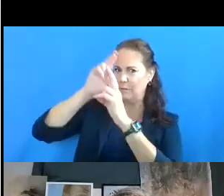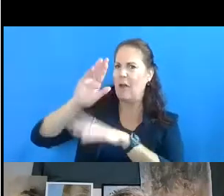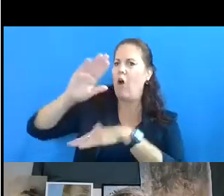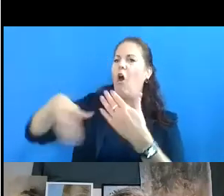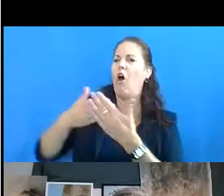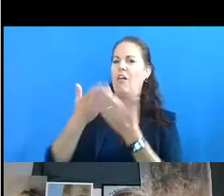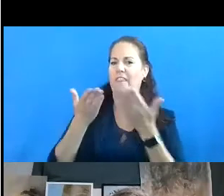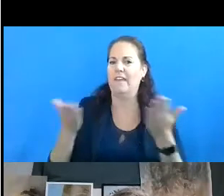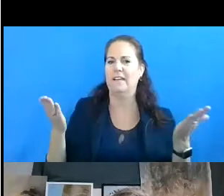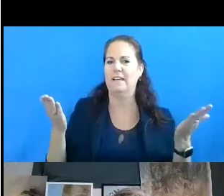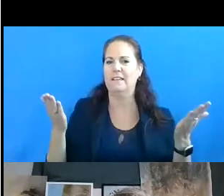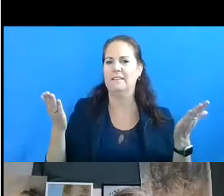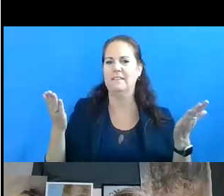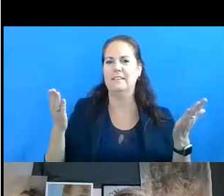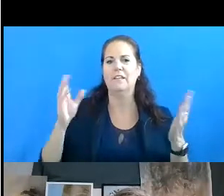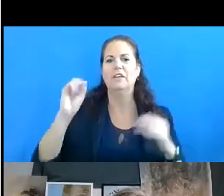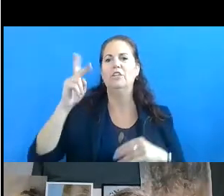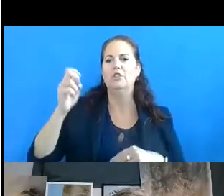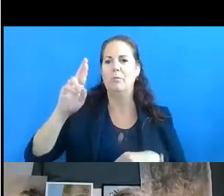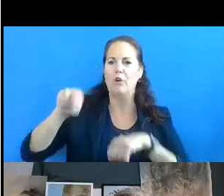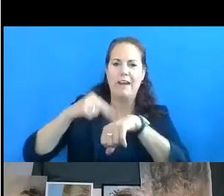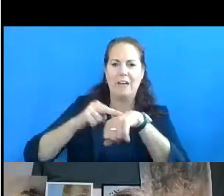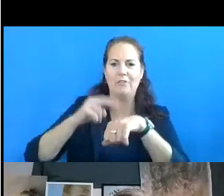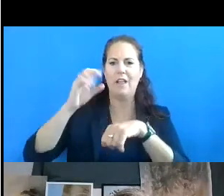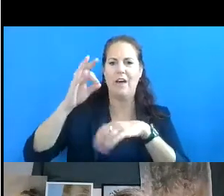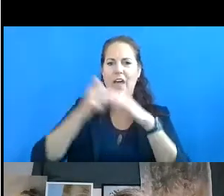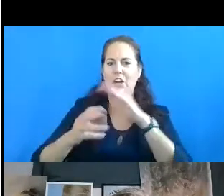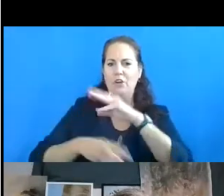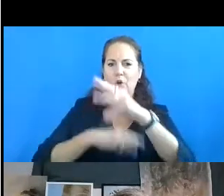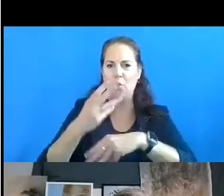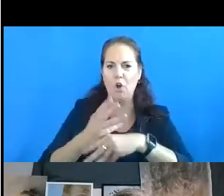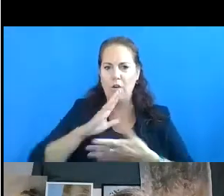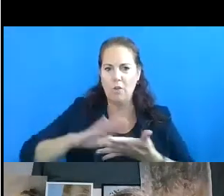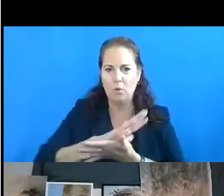The supernaturals of the underworld and the upperworld live together.